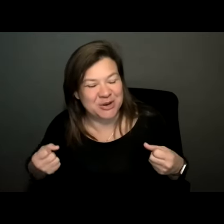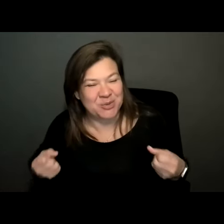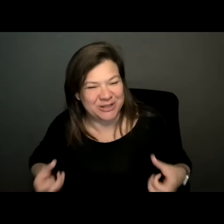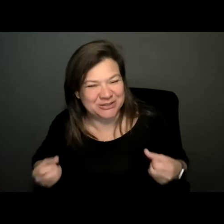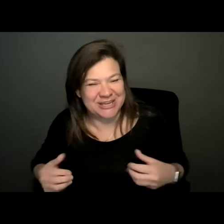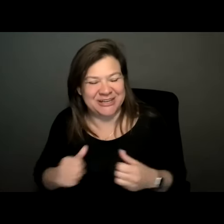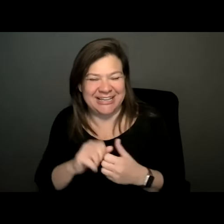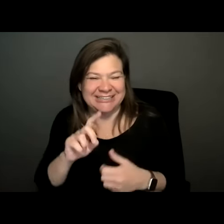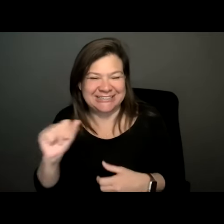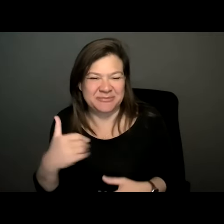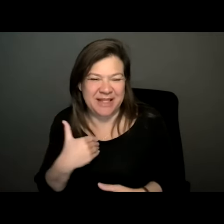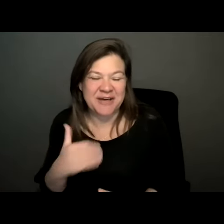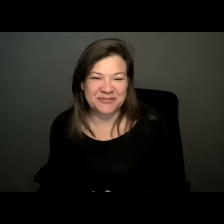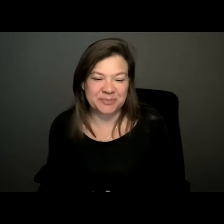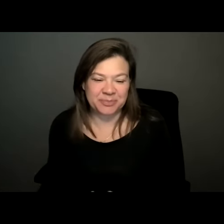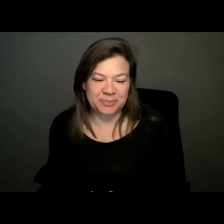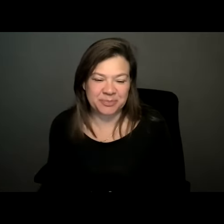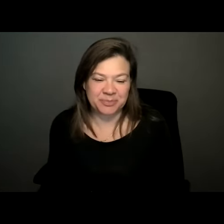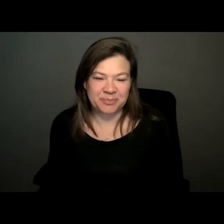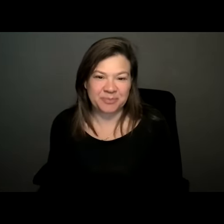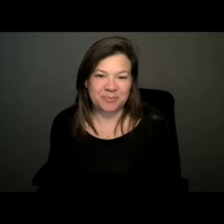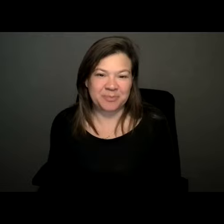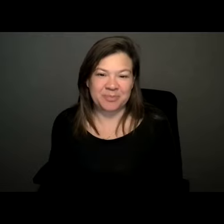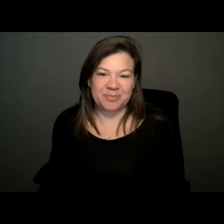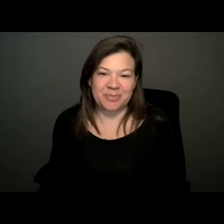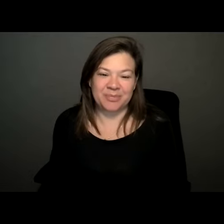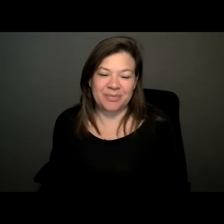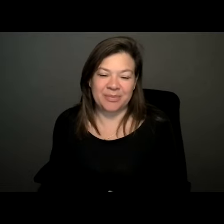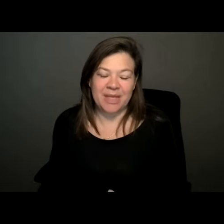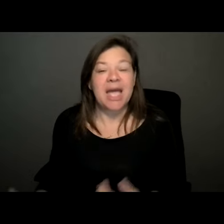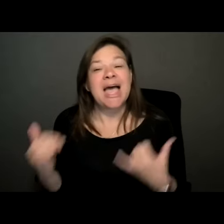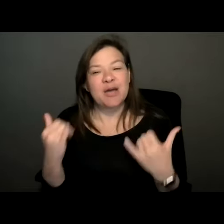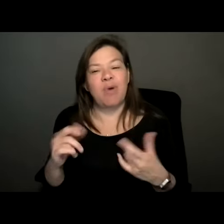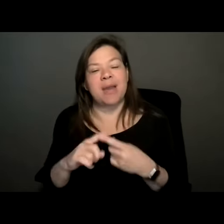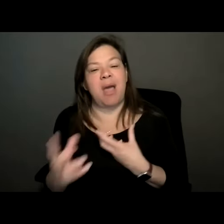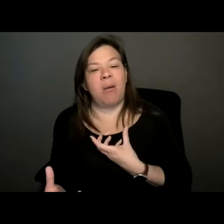And right now, I really embrace that part of my identity